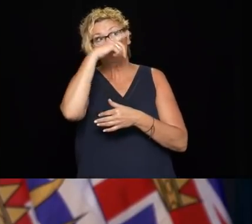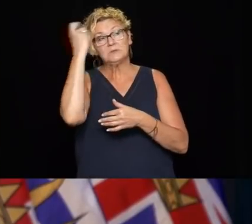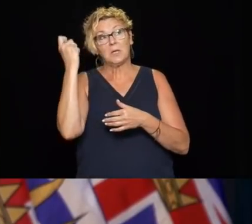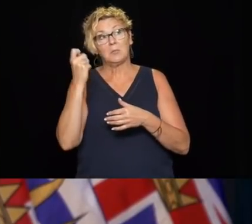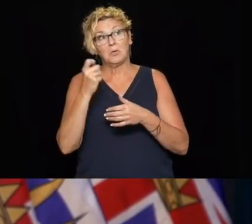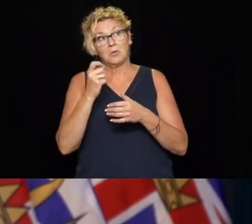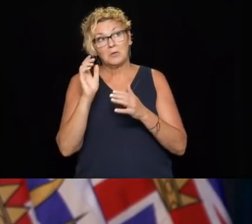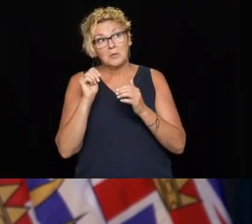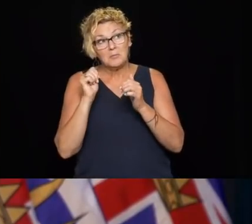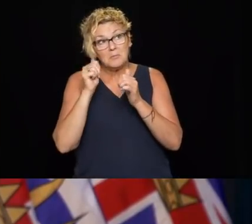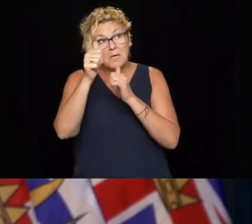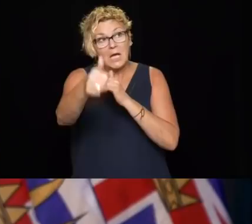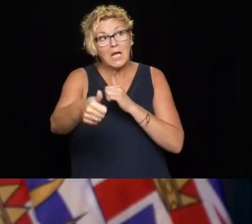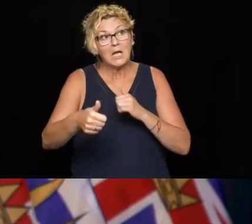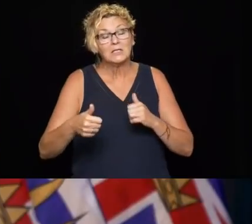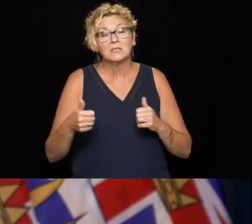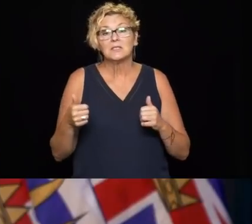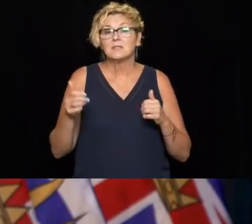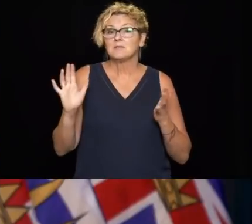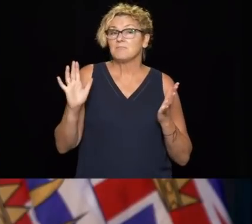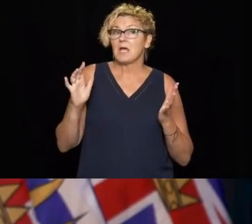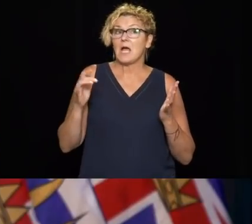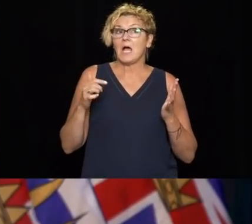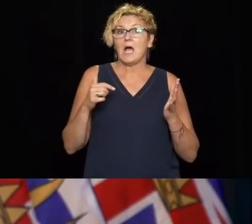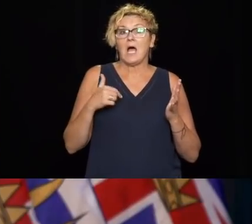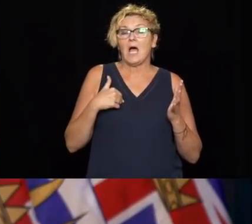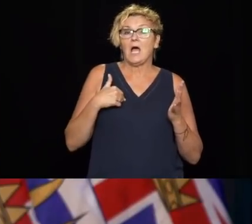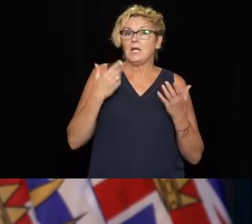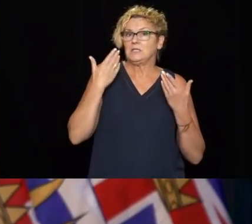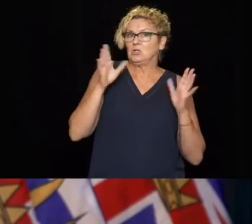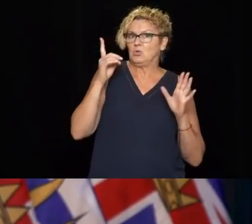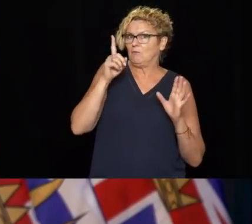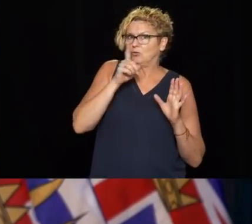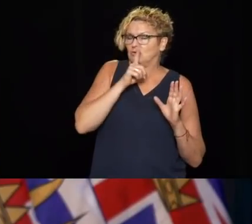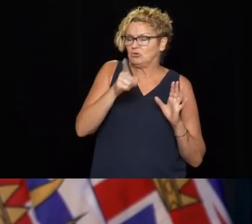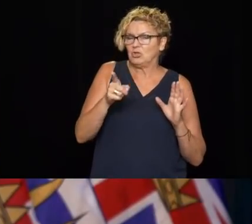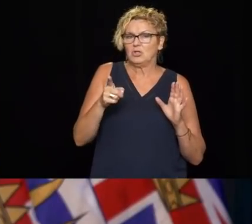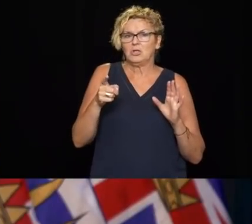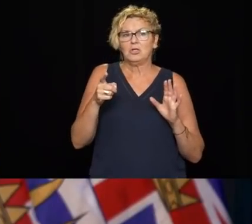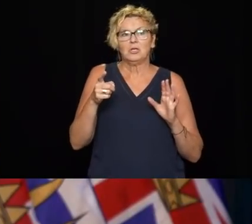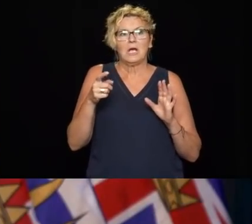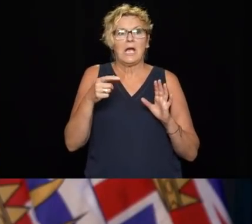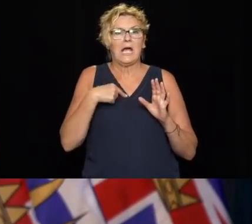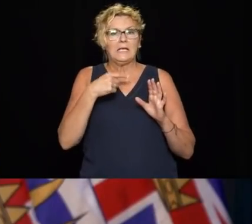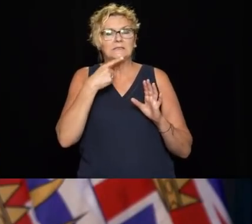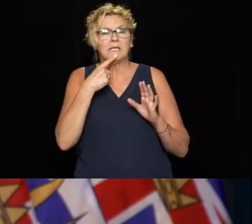did I expected to go on this long? Did I potentially we could have suppressed it over the summer?